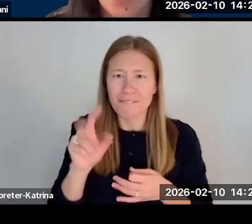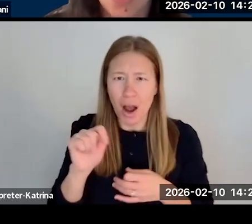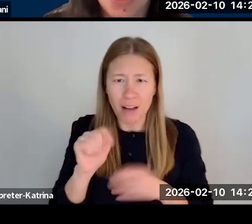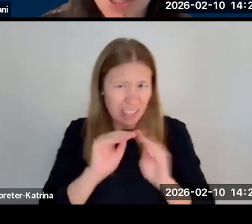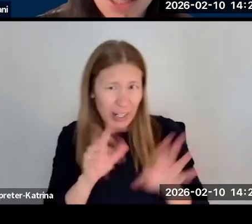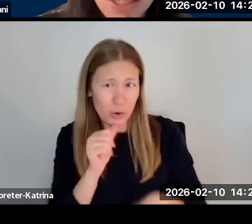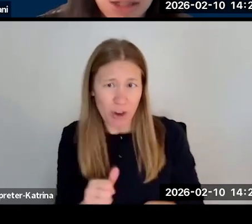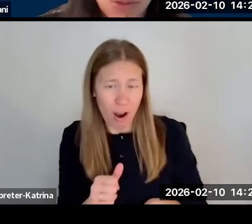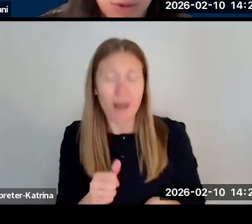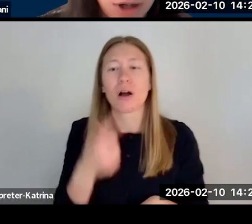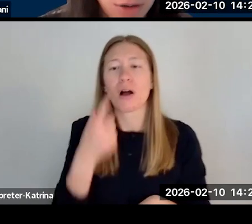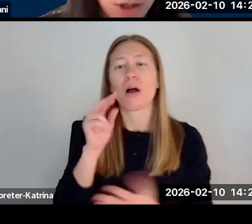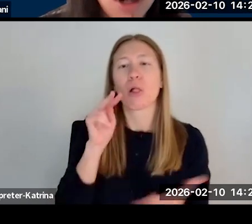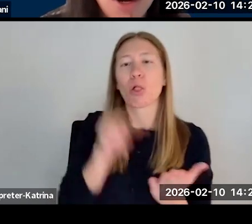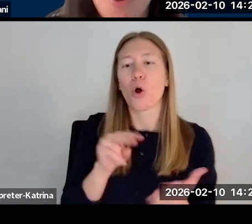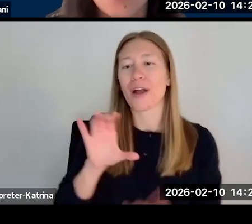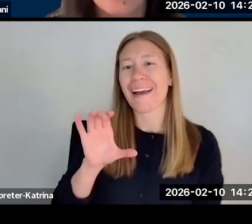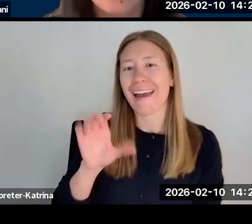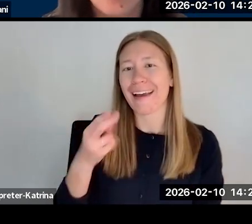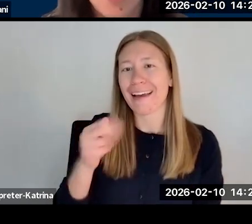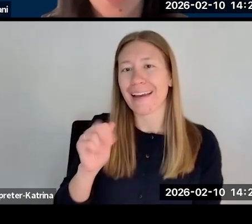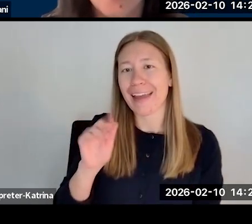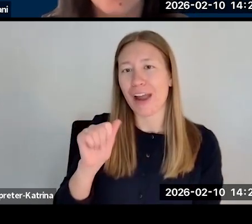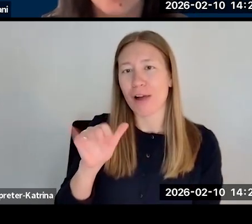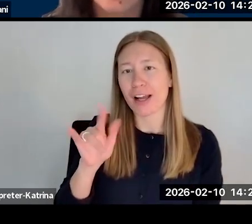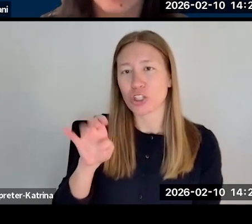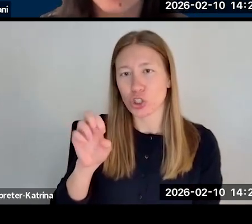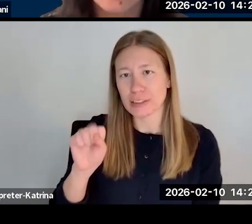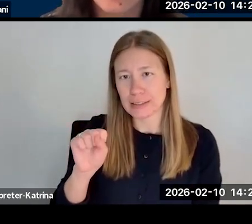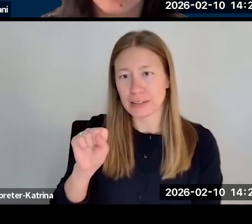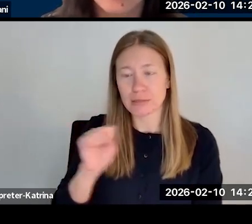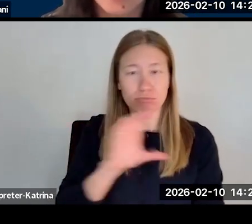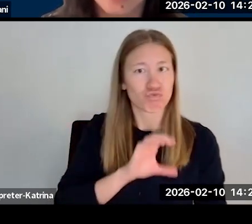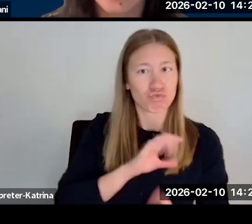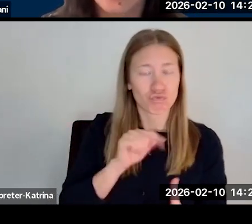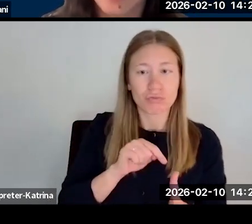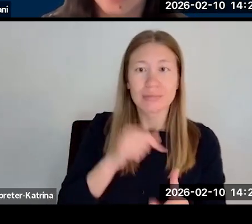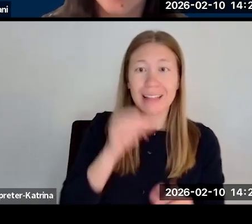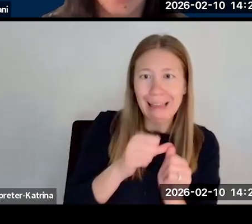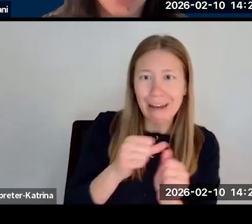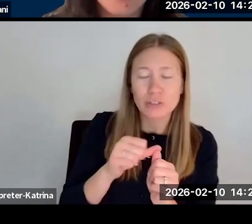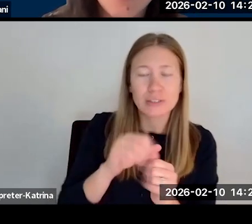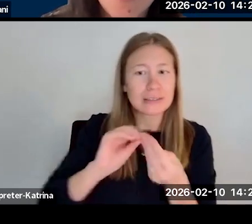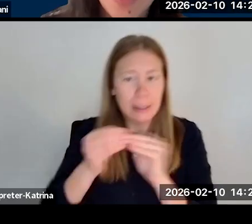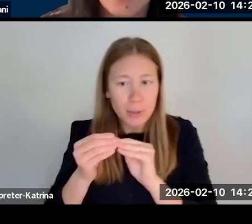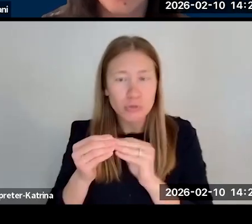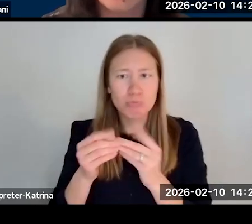So are they distinct from one another? Do they have a relatively standard height and width?